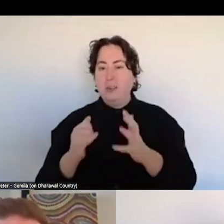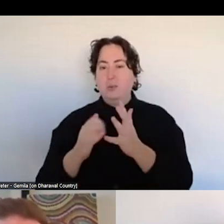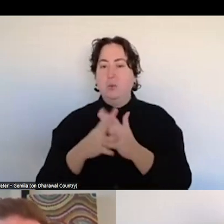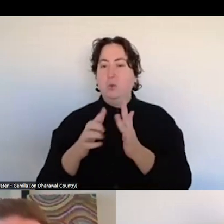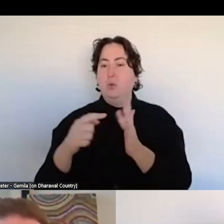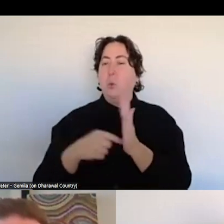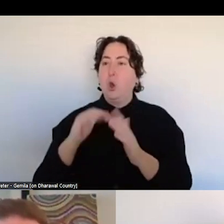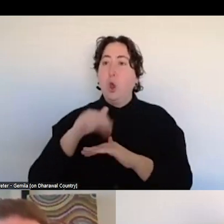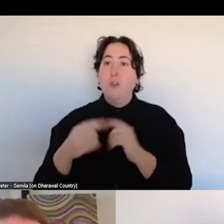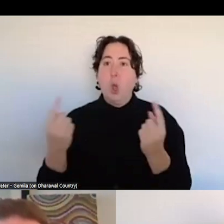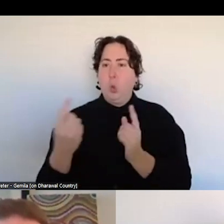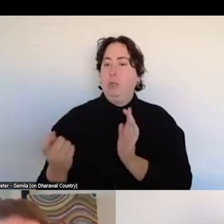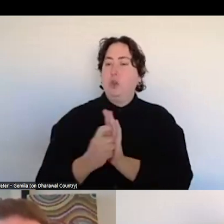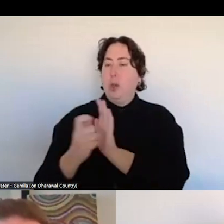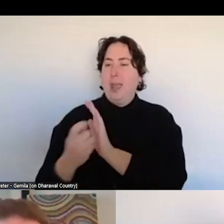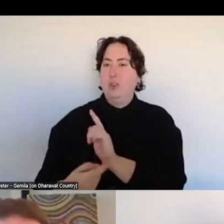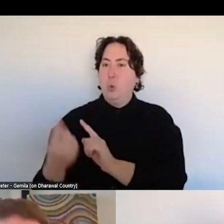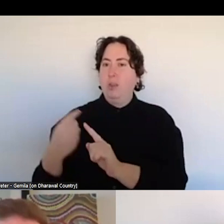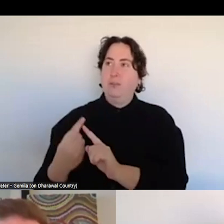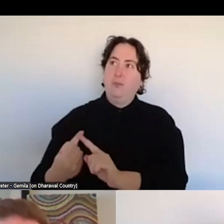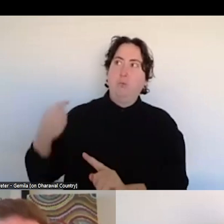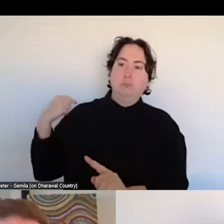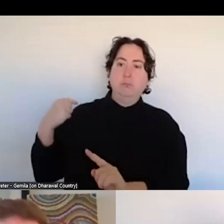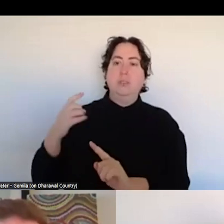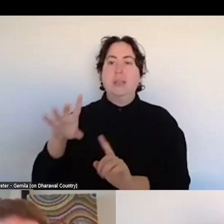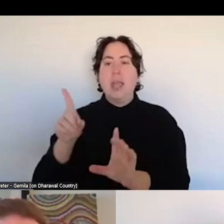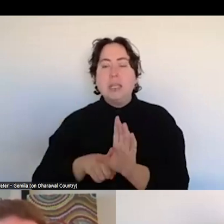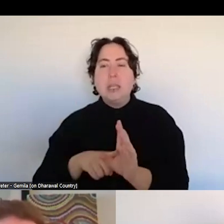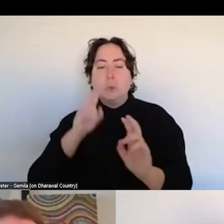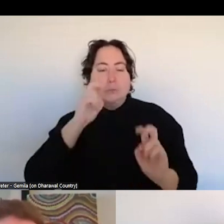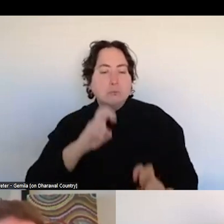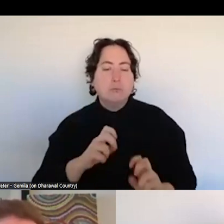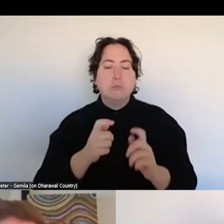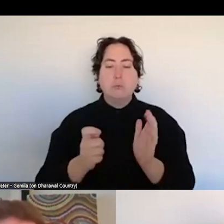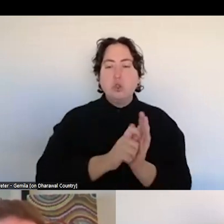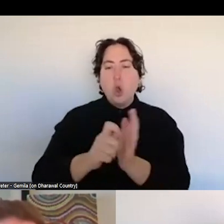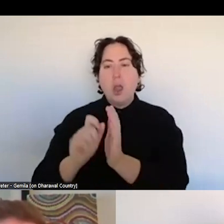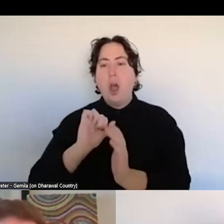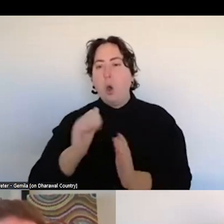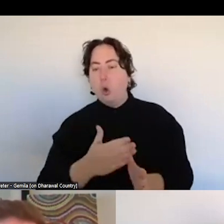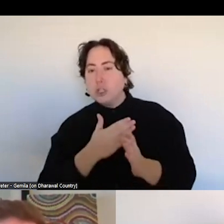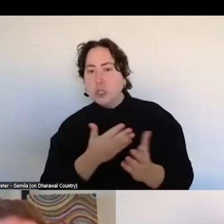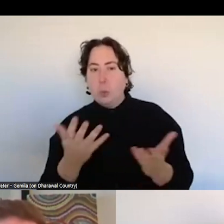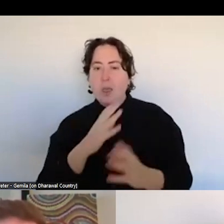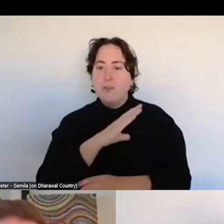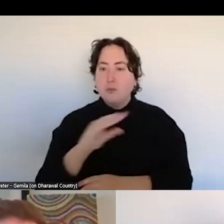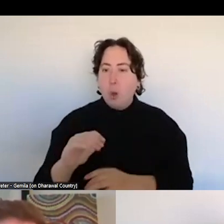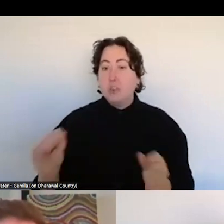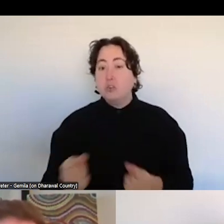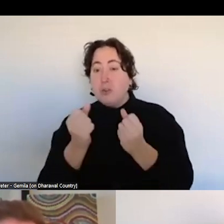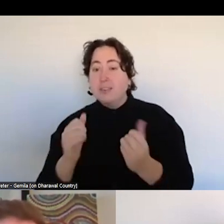years and we examined donor origins, strengths and challenges of our approaches, tools and assets,